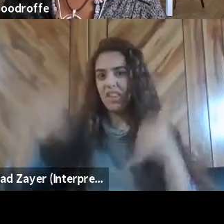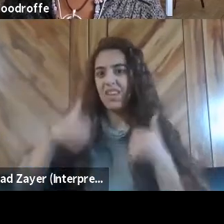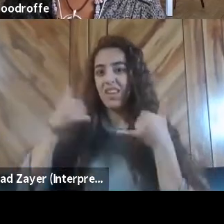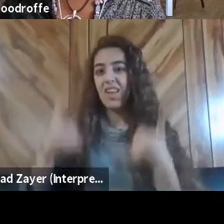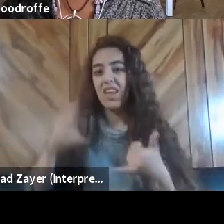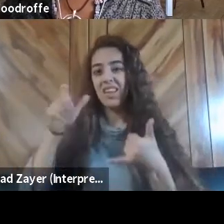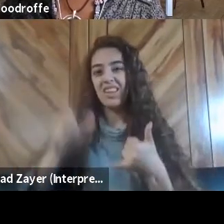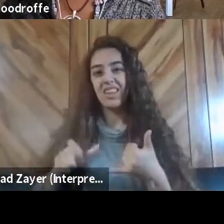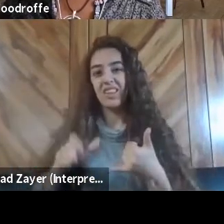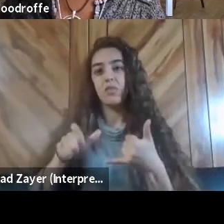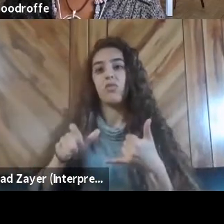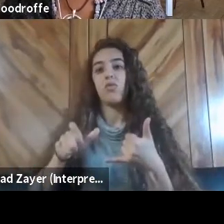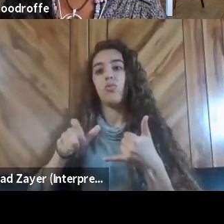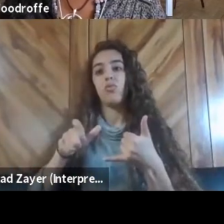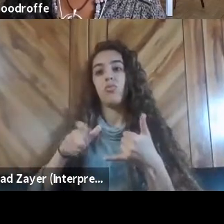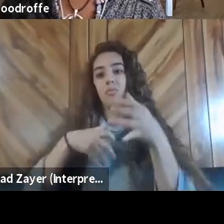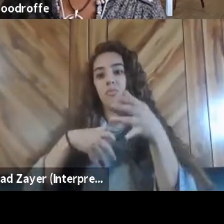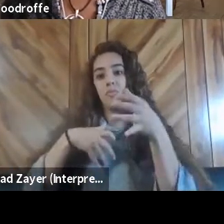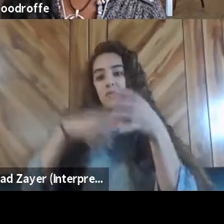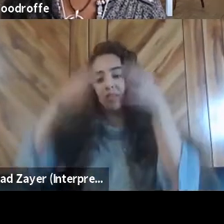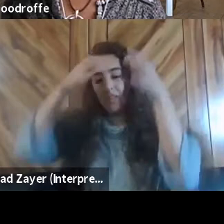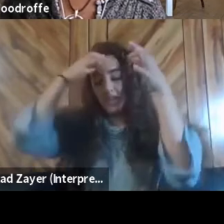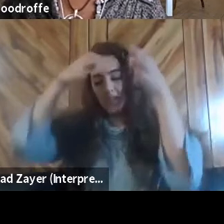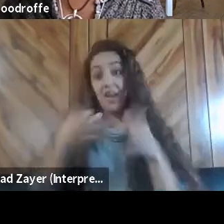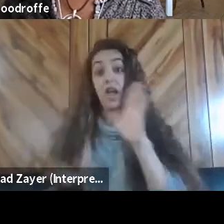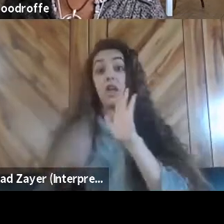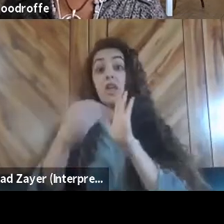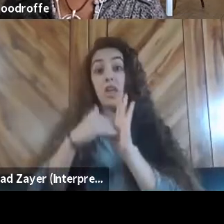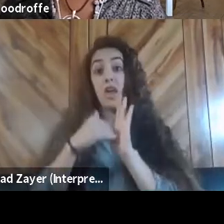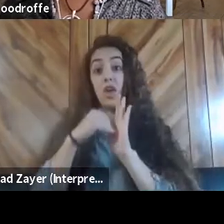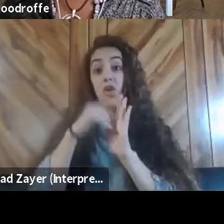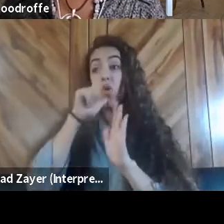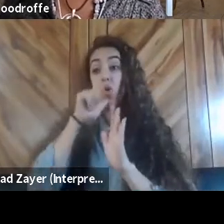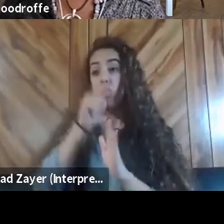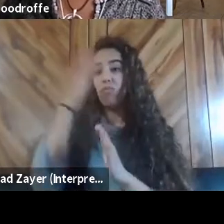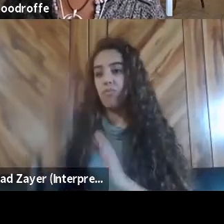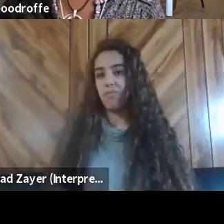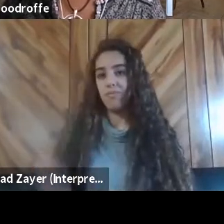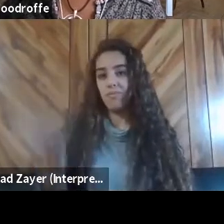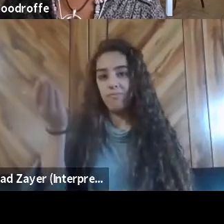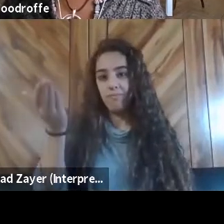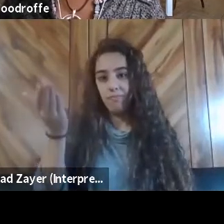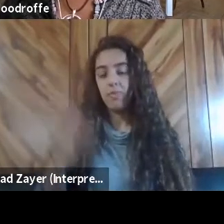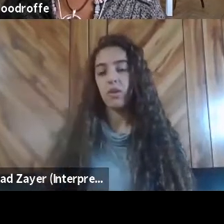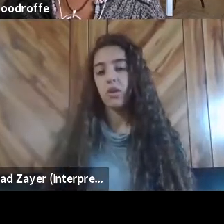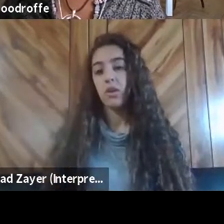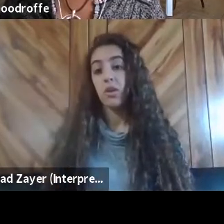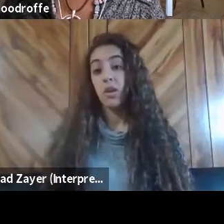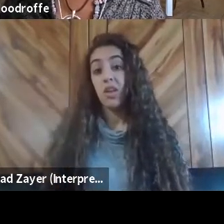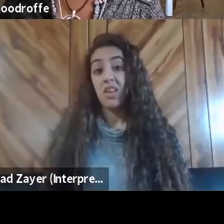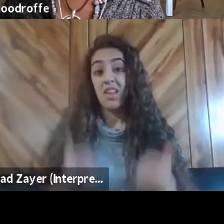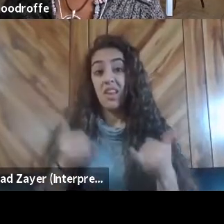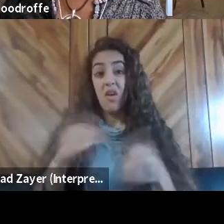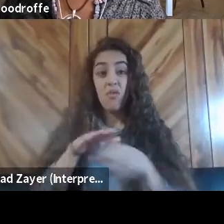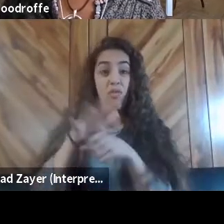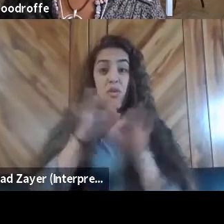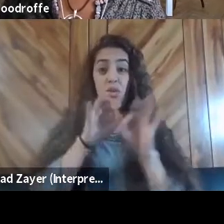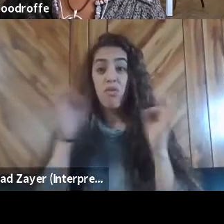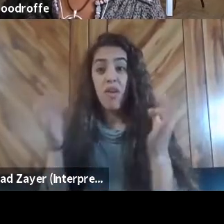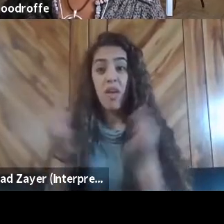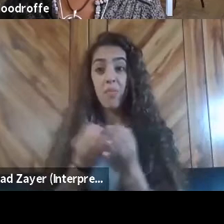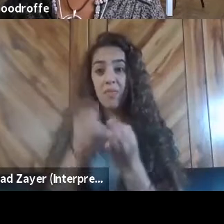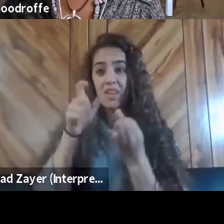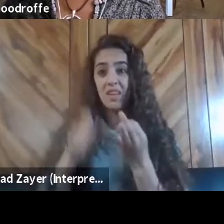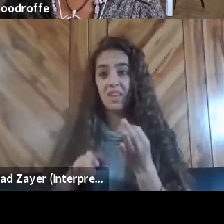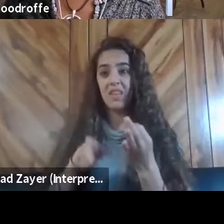who he is, and a whole family that now has to grapple with